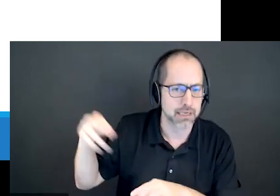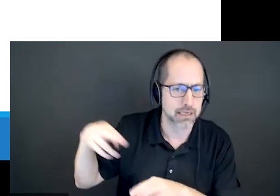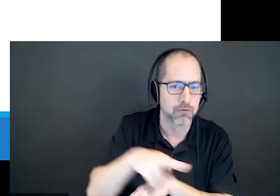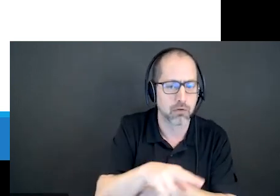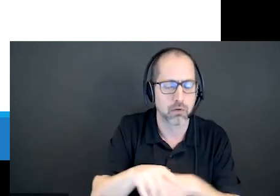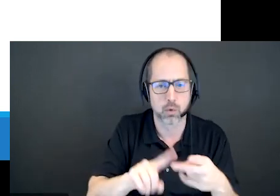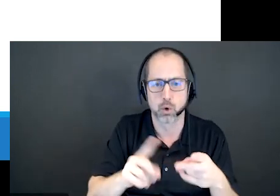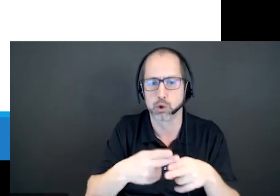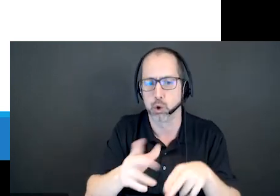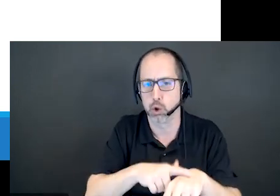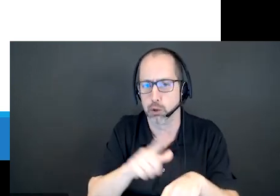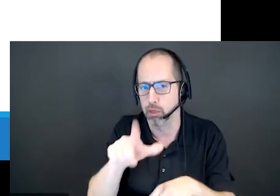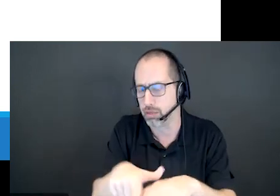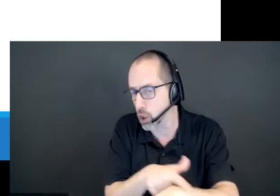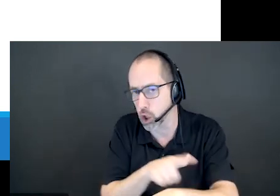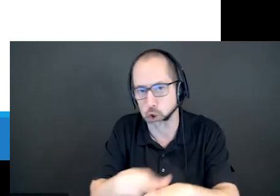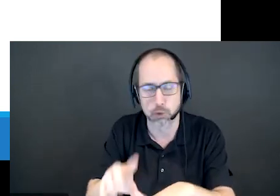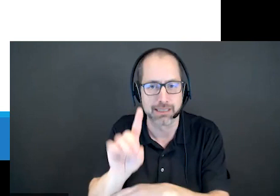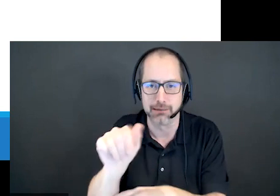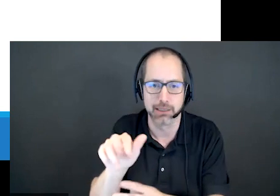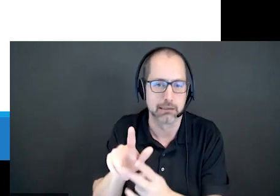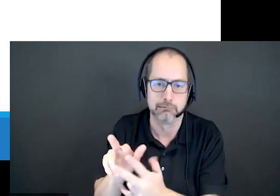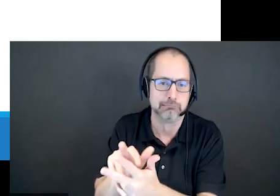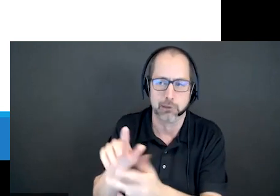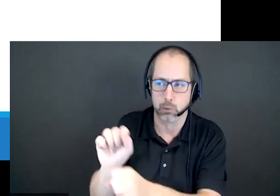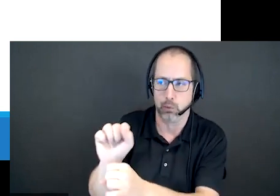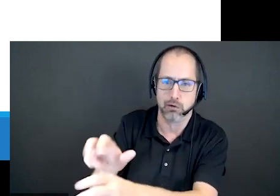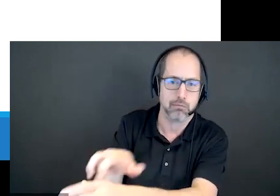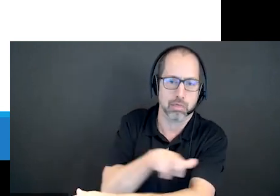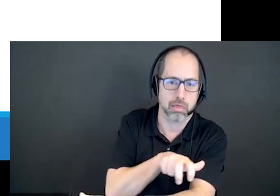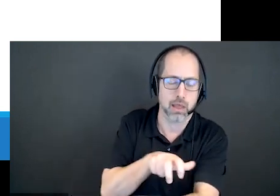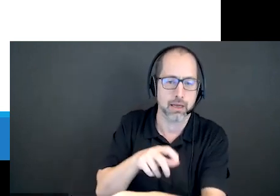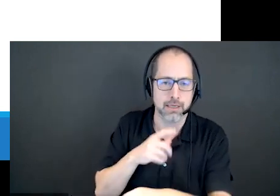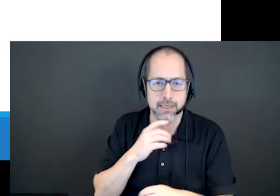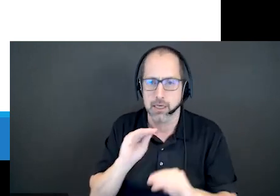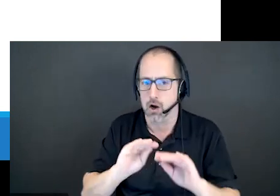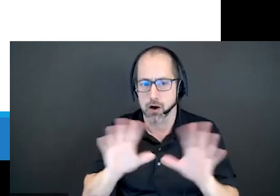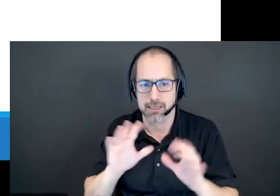or long-term disability. And it was obvious based on my conversations with case managers and on the